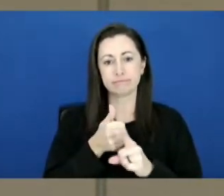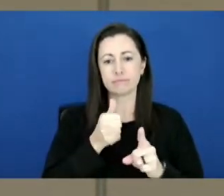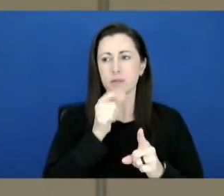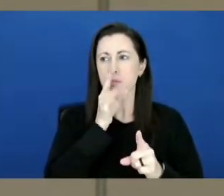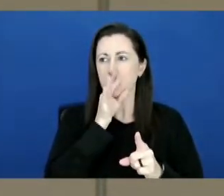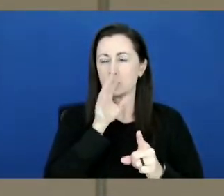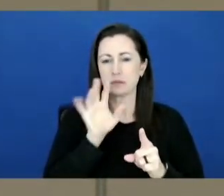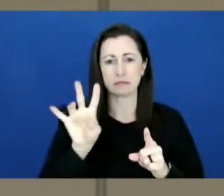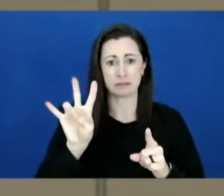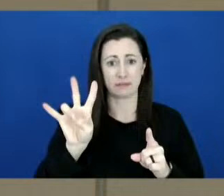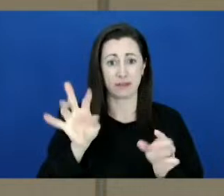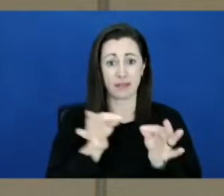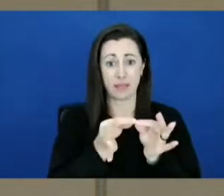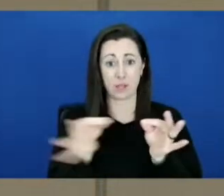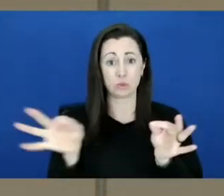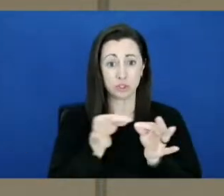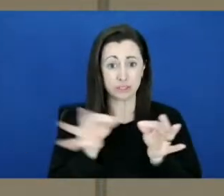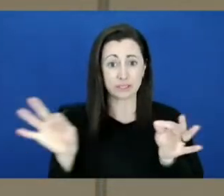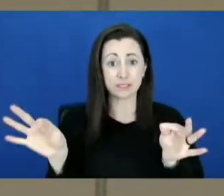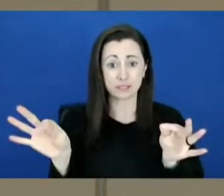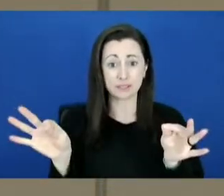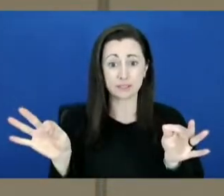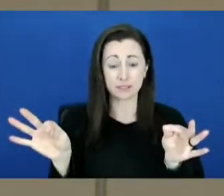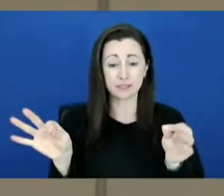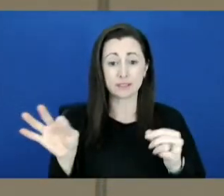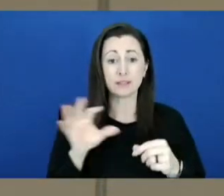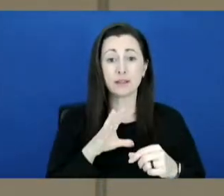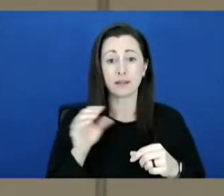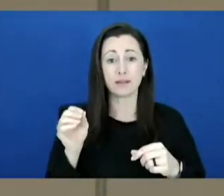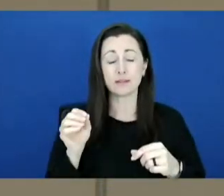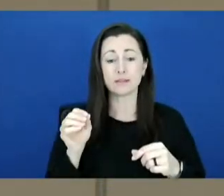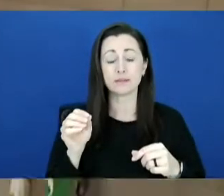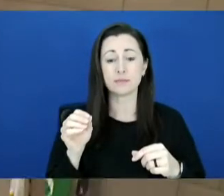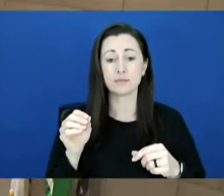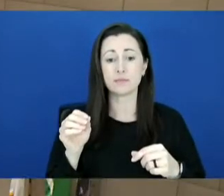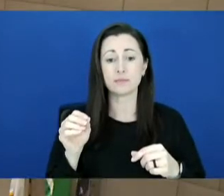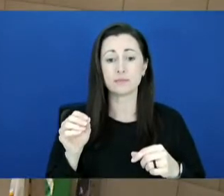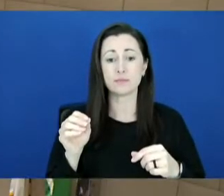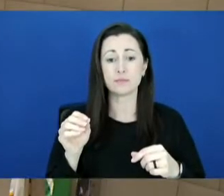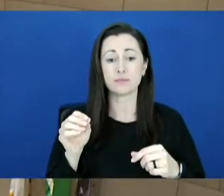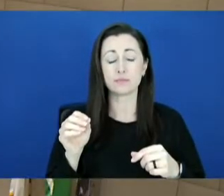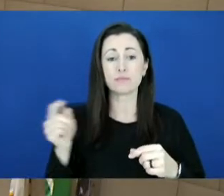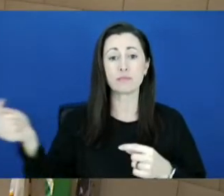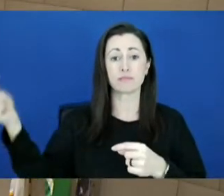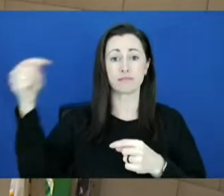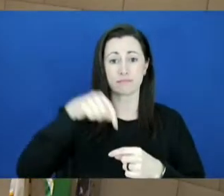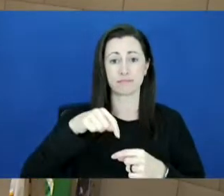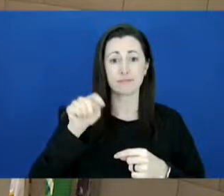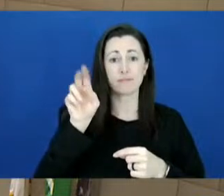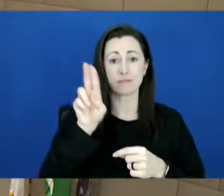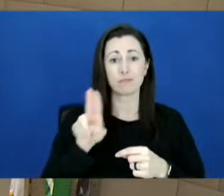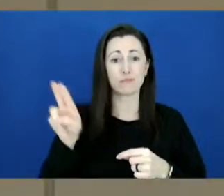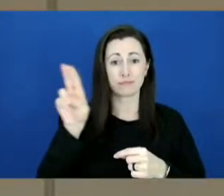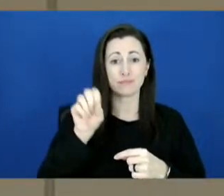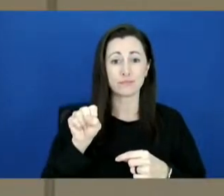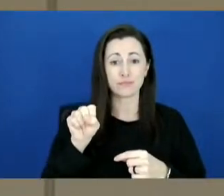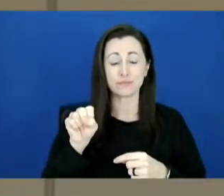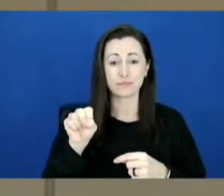LIBERIA, WEST AFRICA. AND SPOKE, I THINK SEVEN